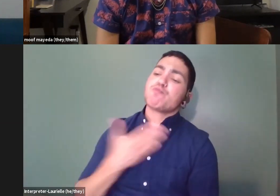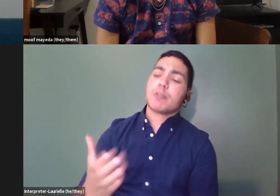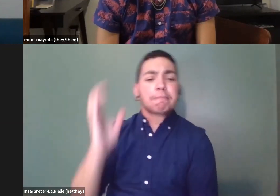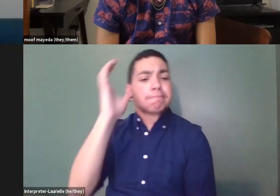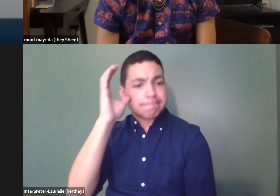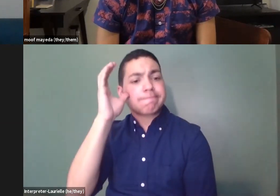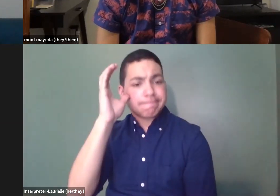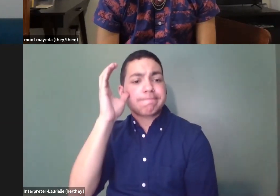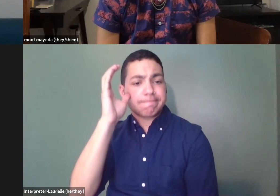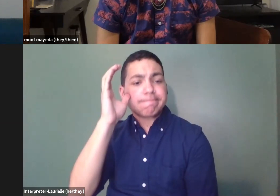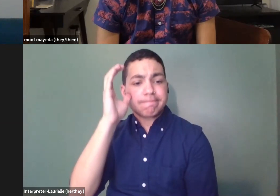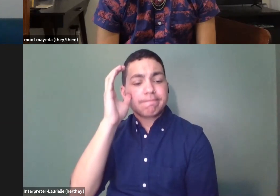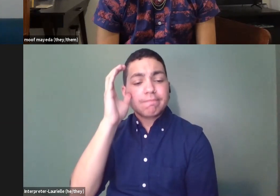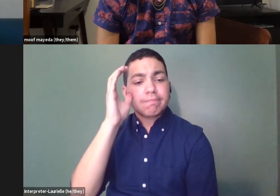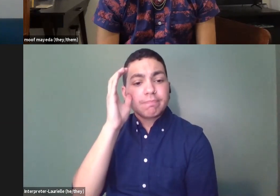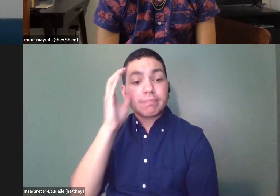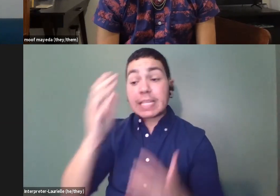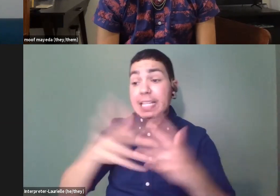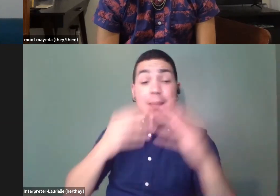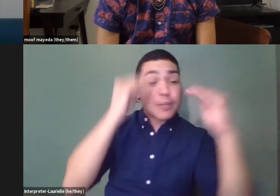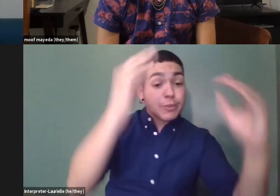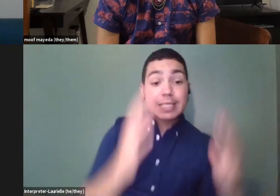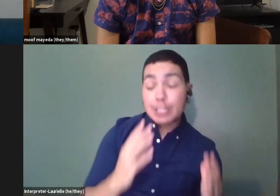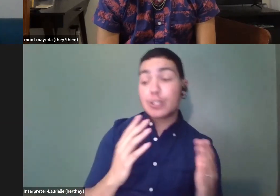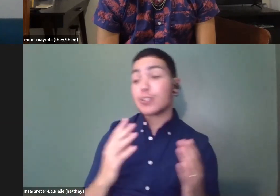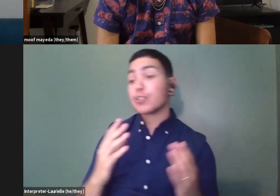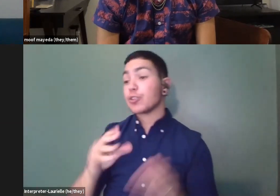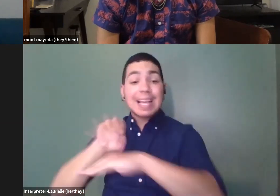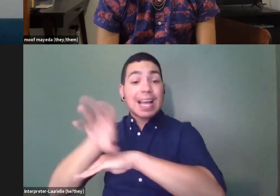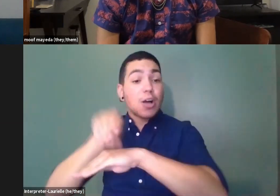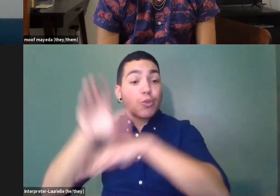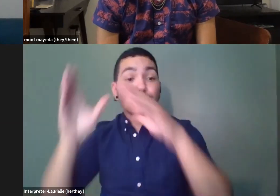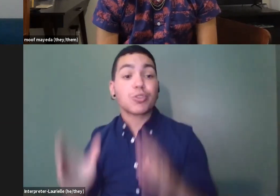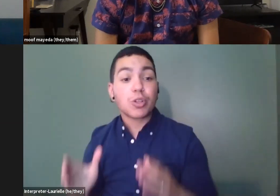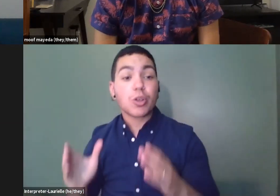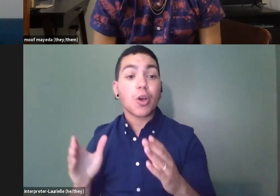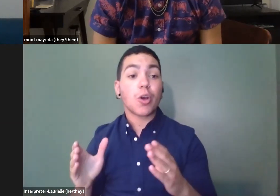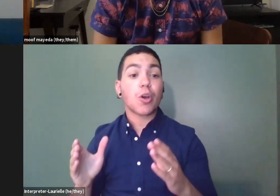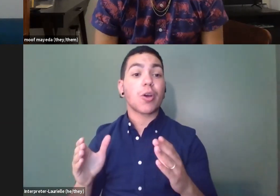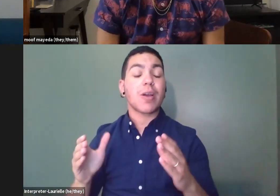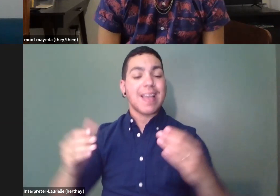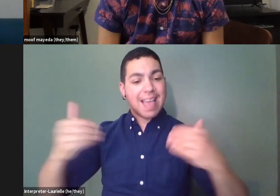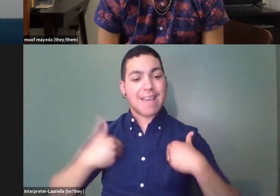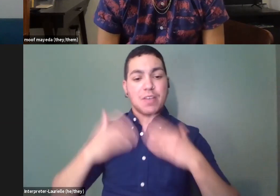system so that the teachers know what name to use for me is definitely helpful as well.